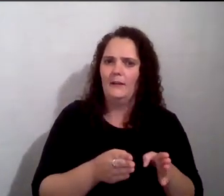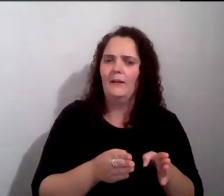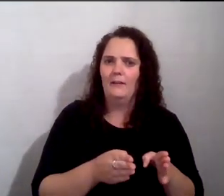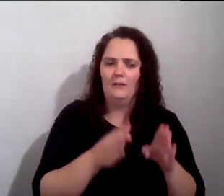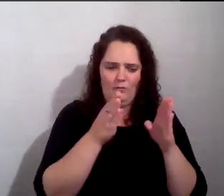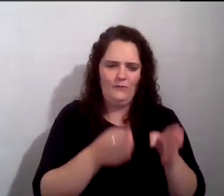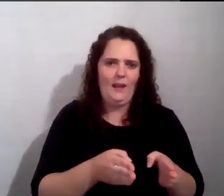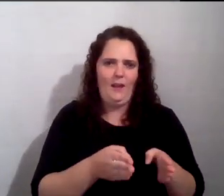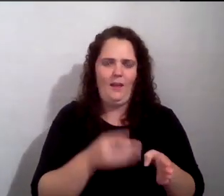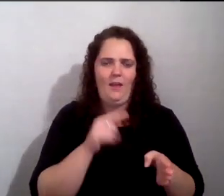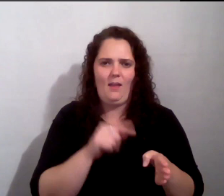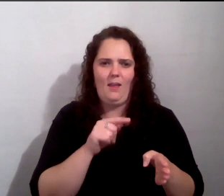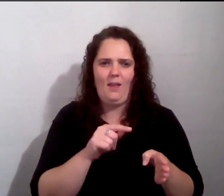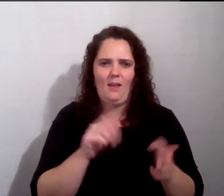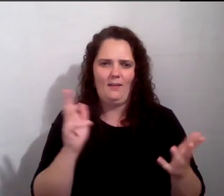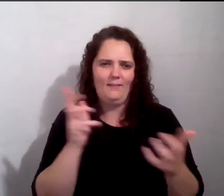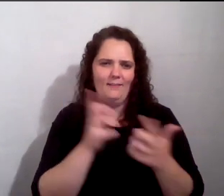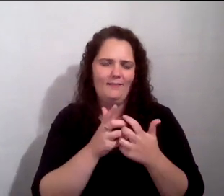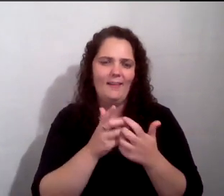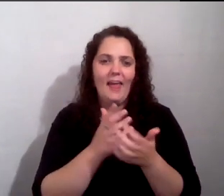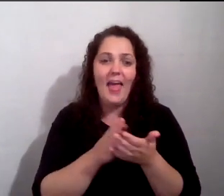sustains itself through extended debates and even